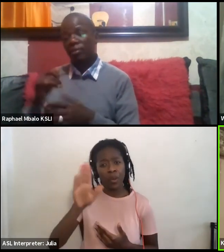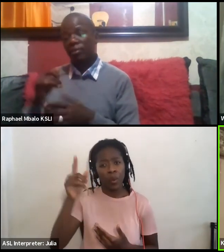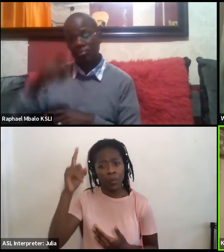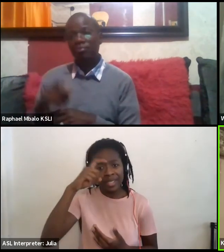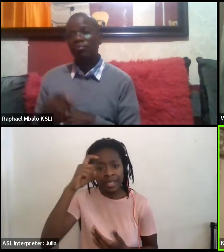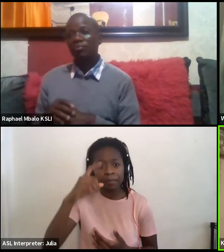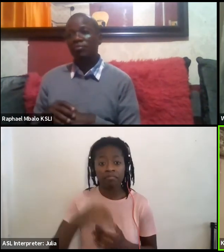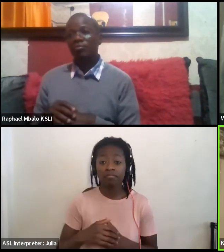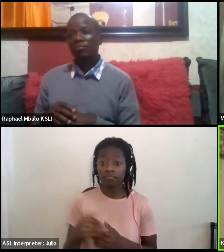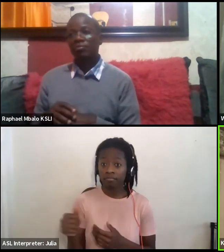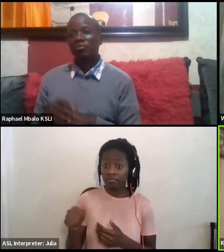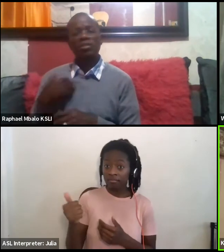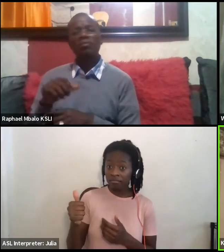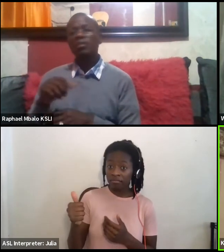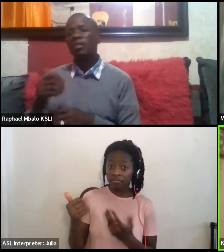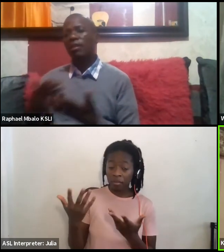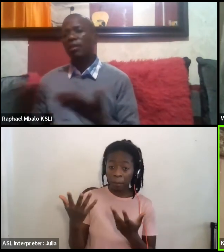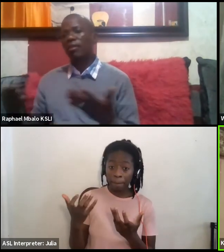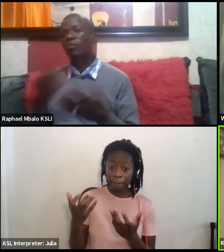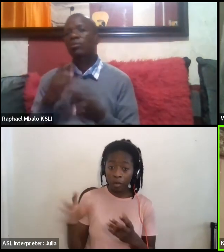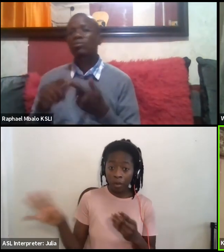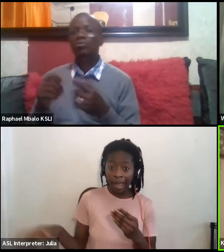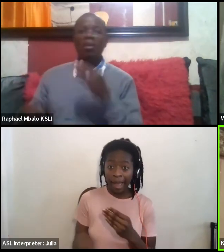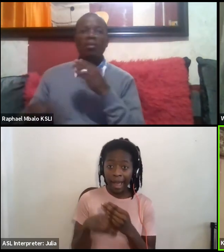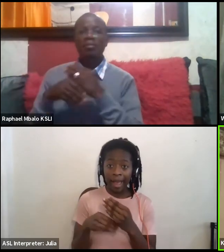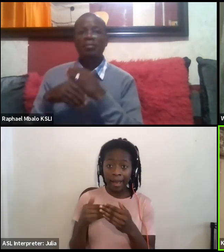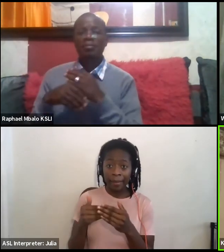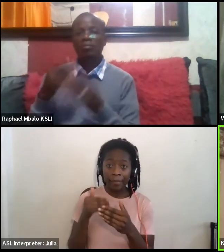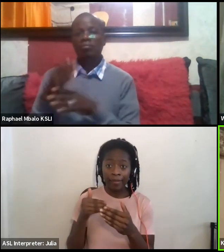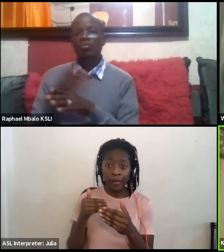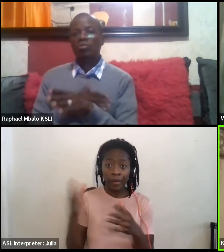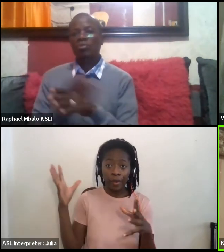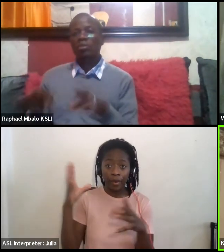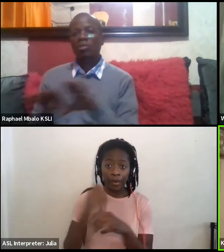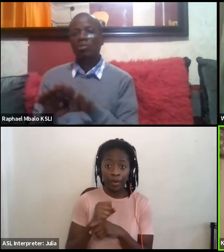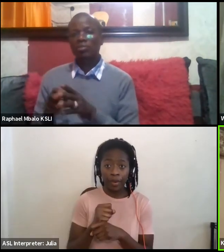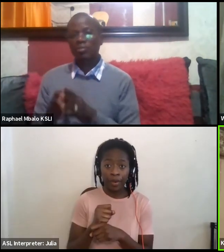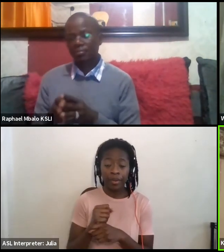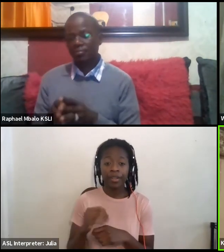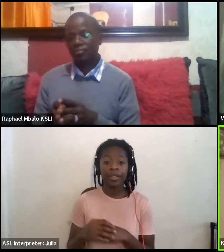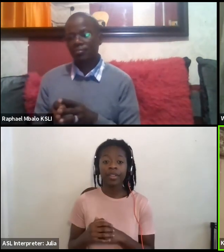Is there anything else you'd like to add before we say goodbye to our viewers today?